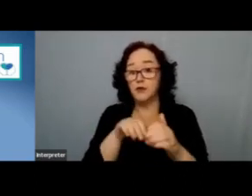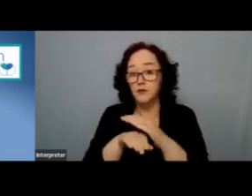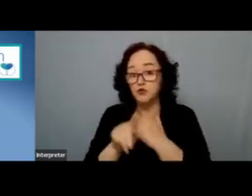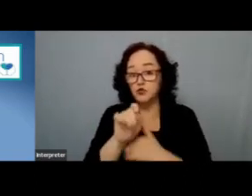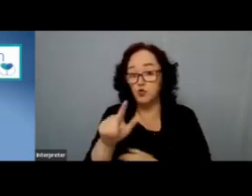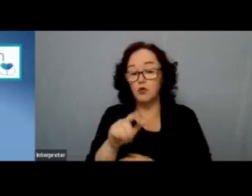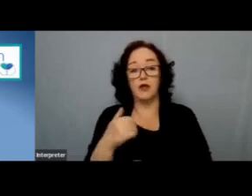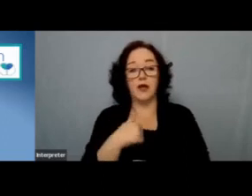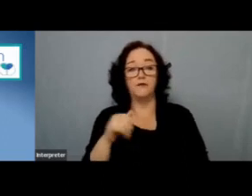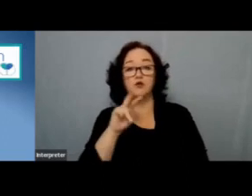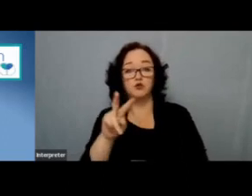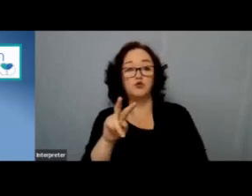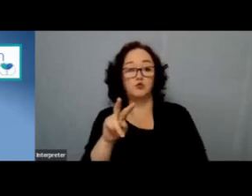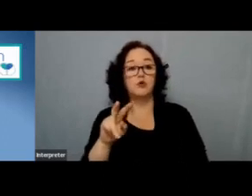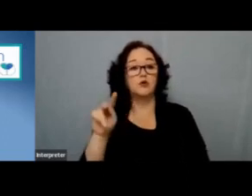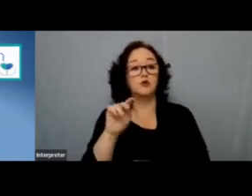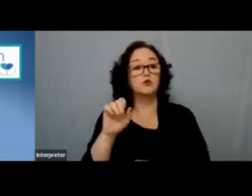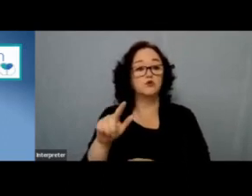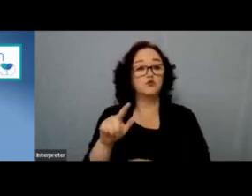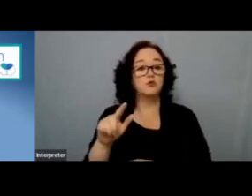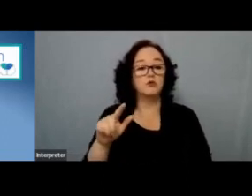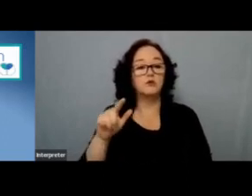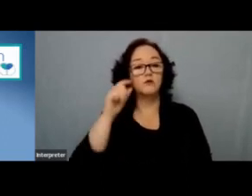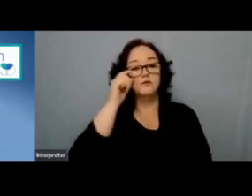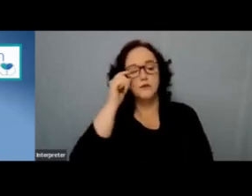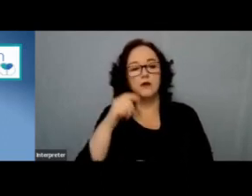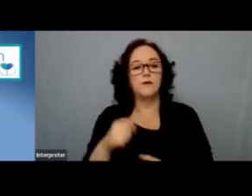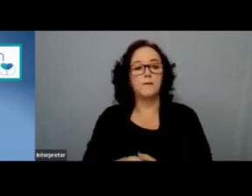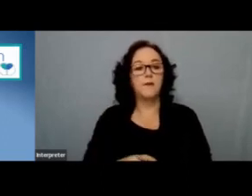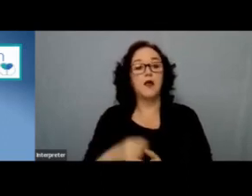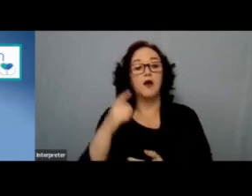included a fact sheet for parents, information on opioids,